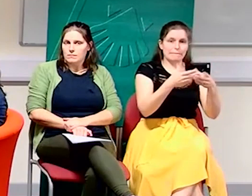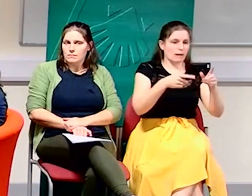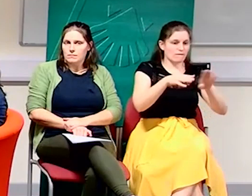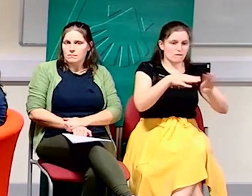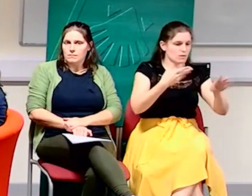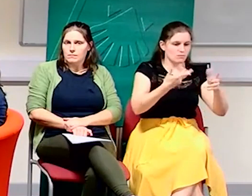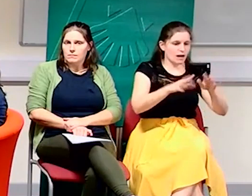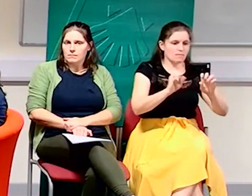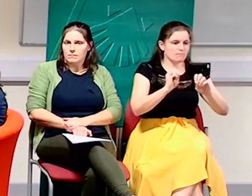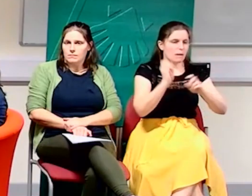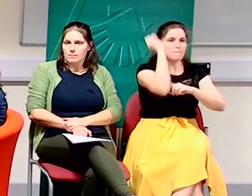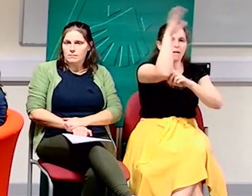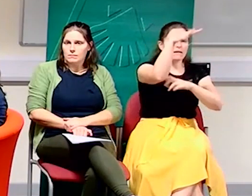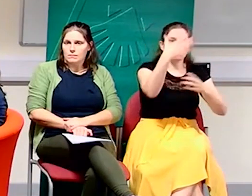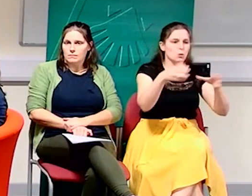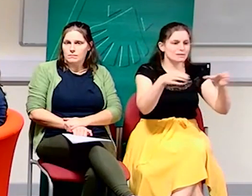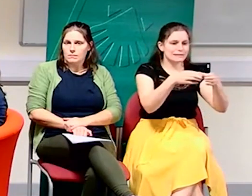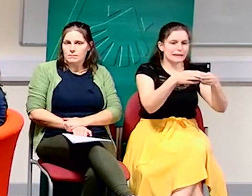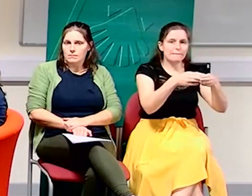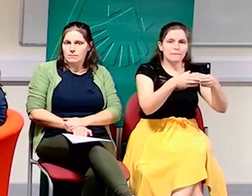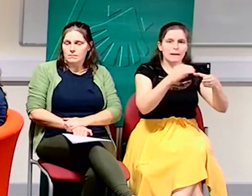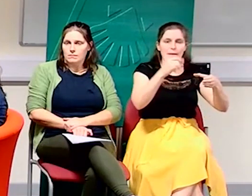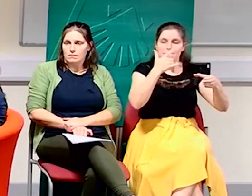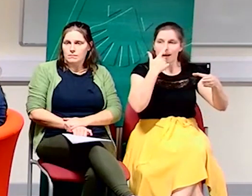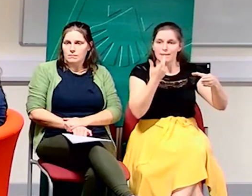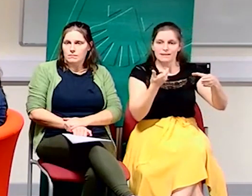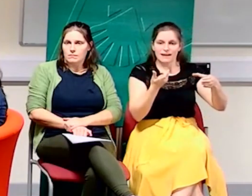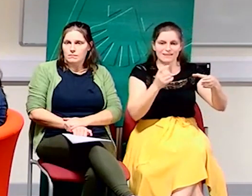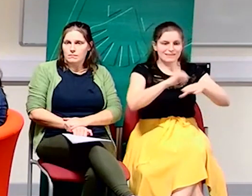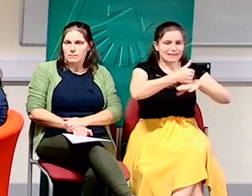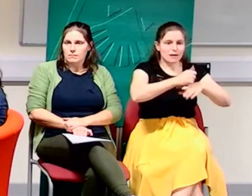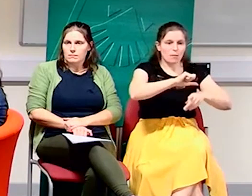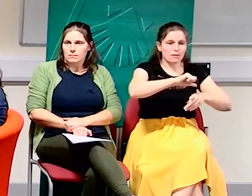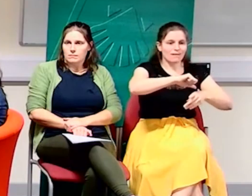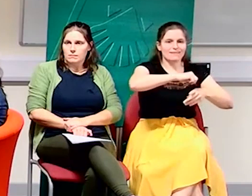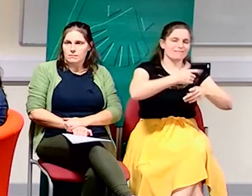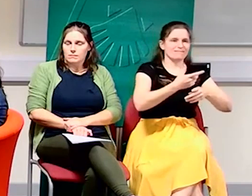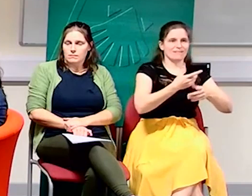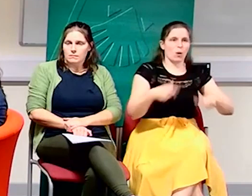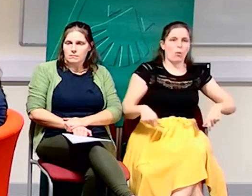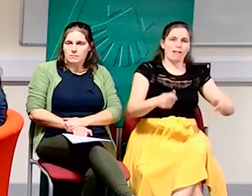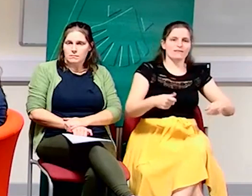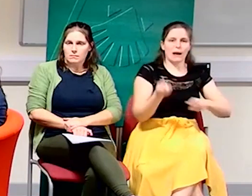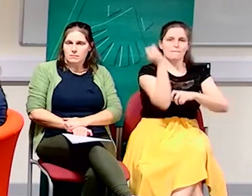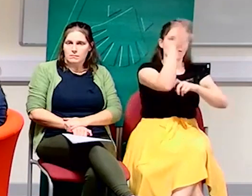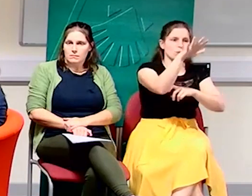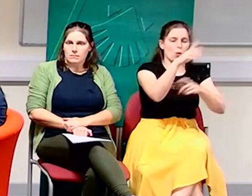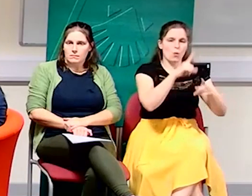team because anyone can jump in a chair anyone with a physical impairment anyone who hasn't